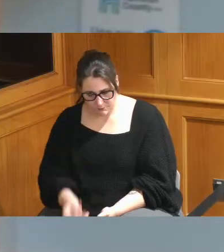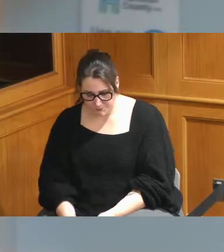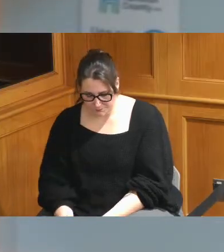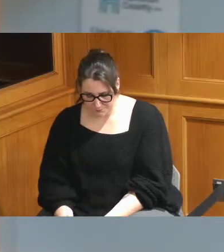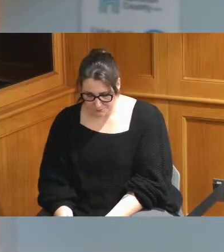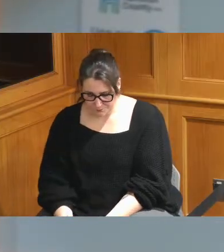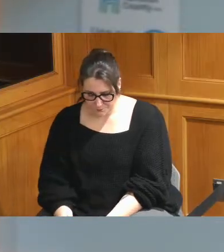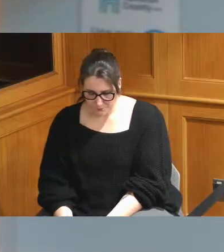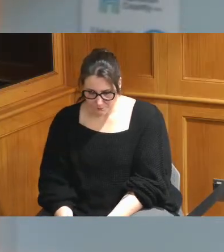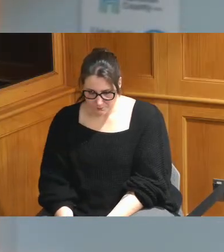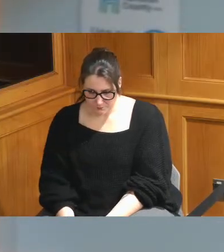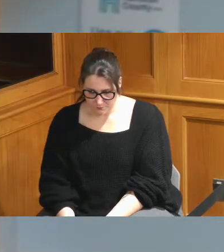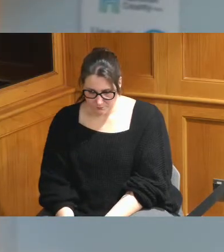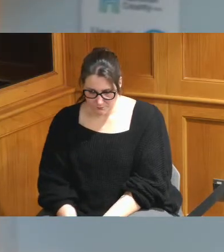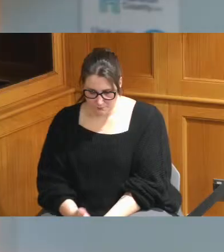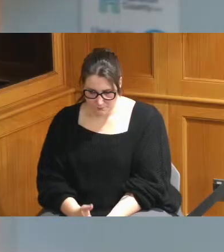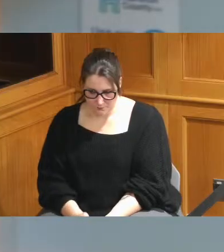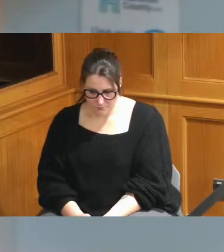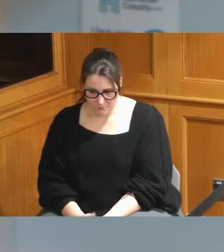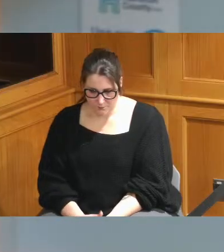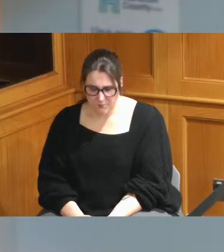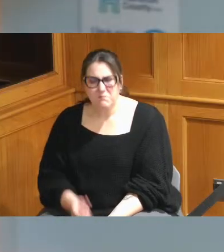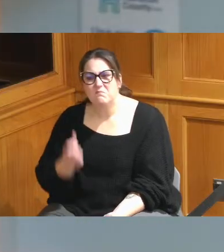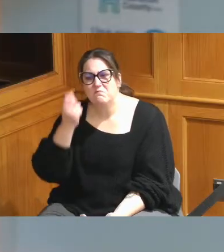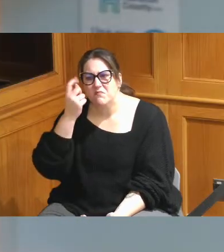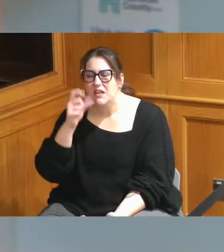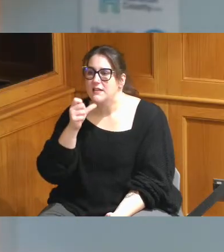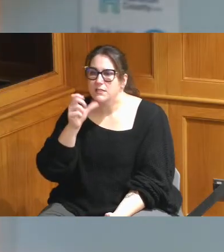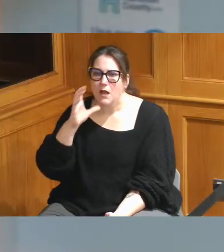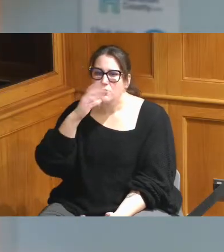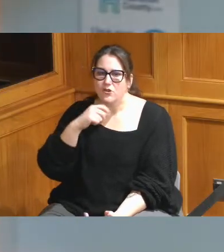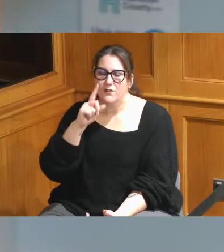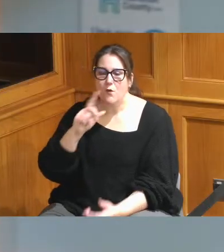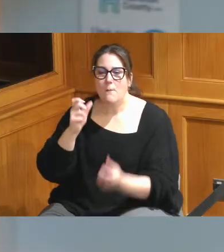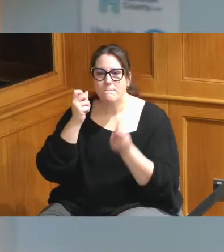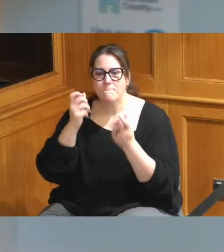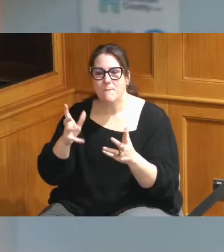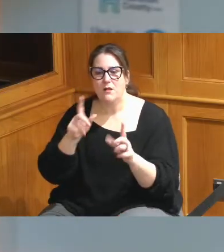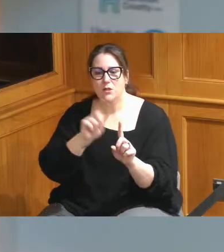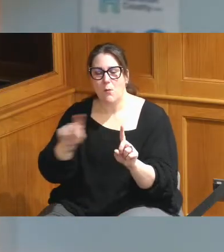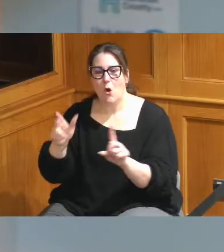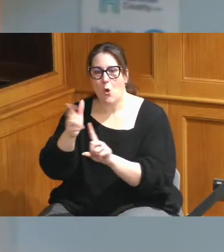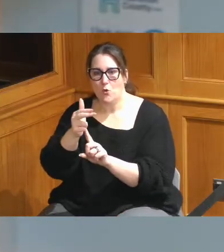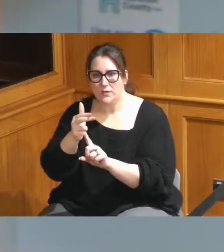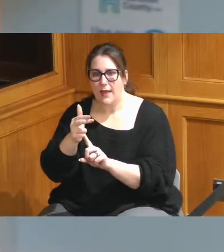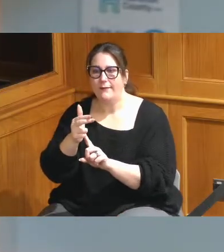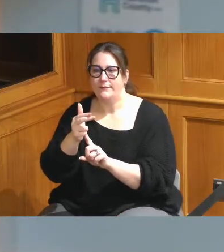Um, it's not all that strange to have multiple hotels down within the the sort of arena or